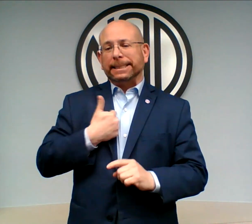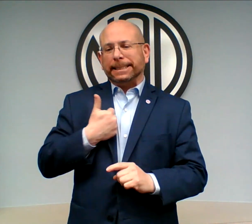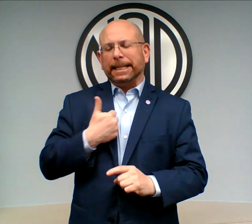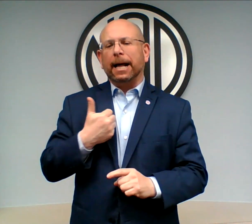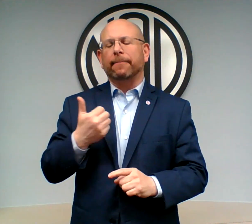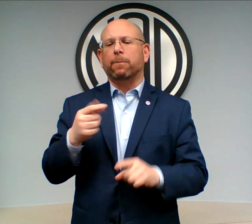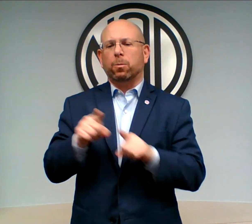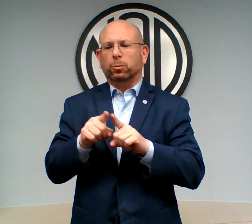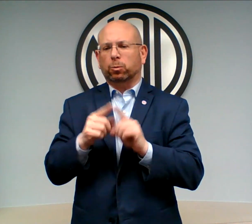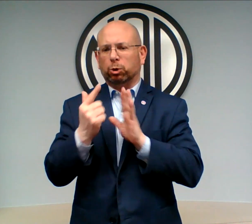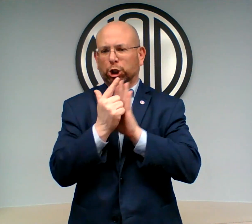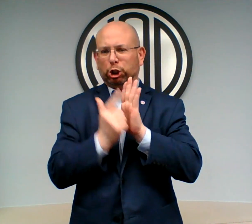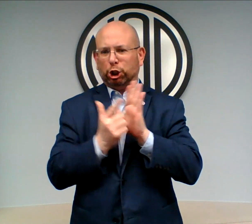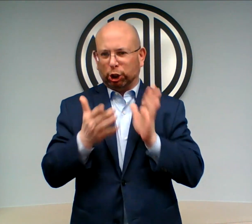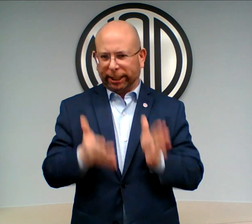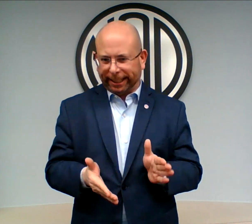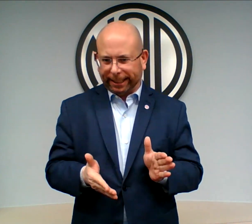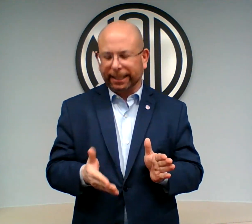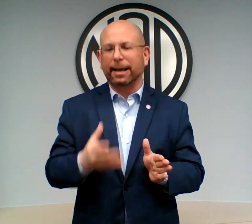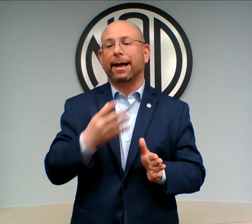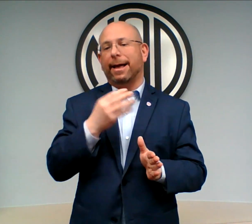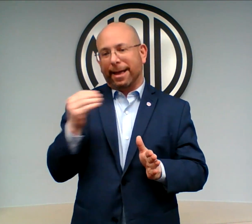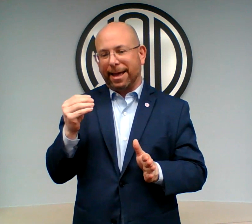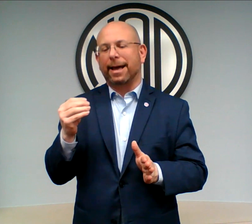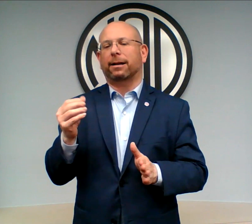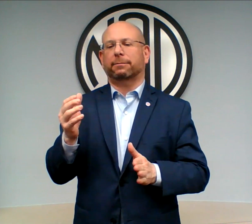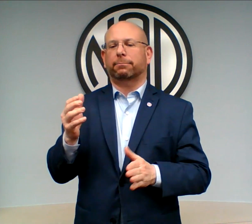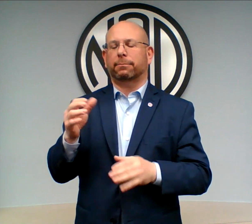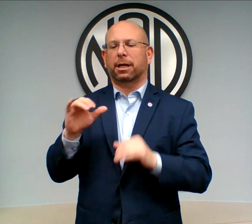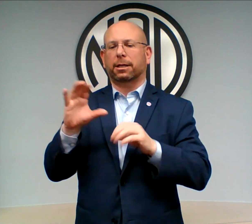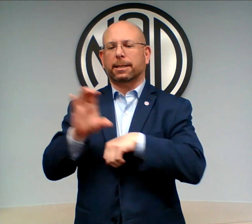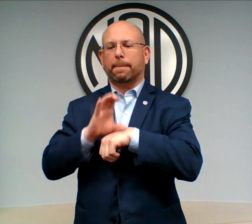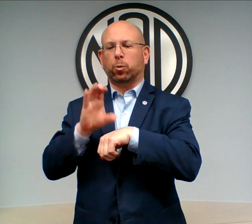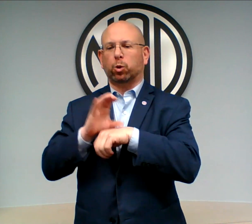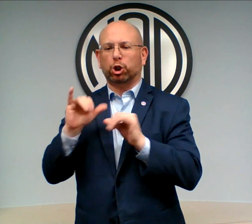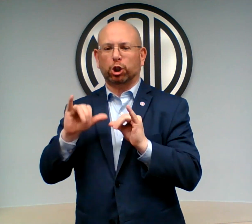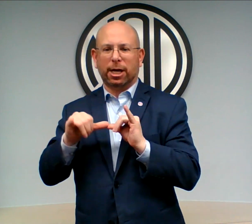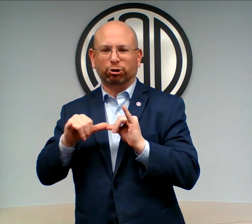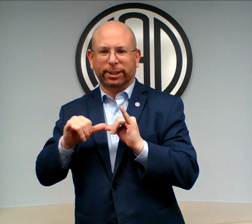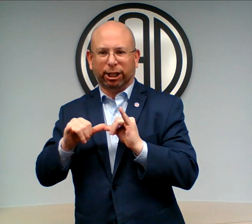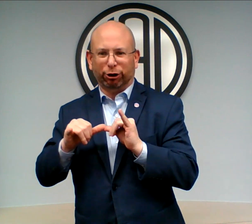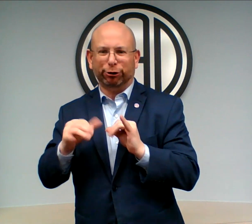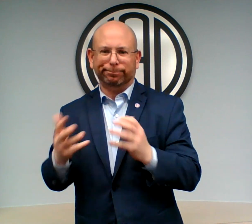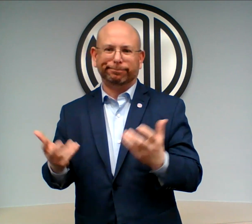I'm also a practicing attorney and but my training in